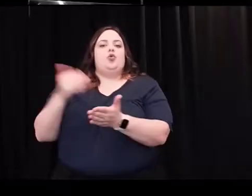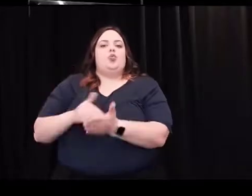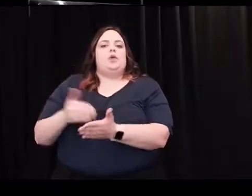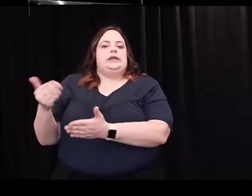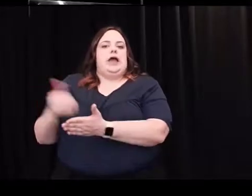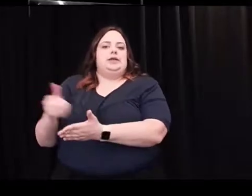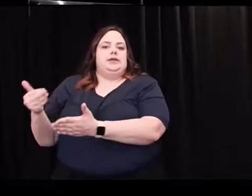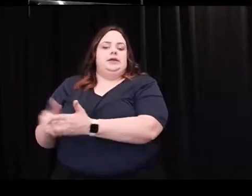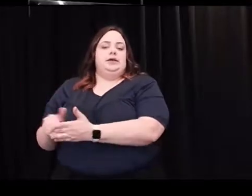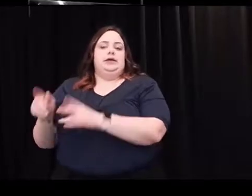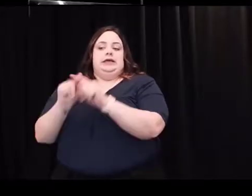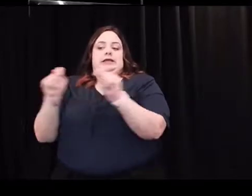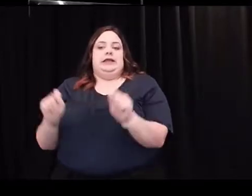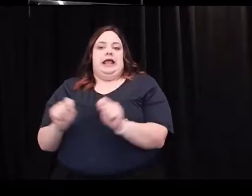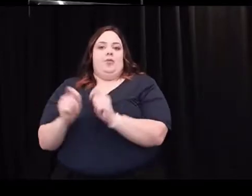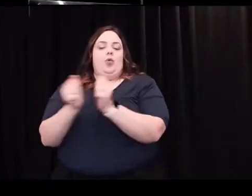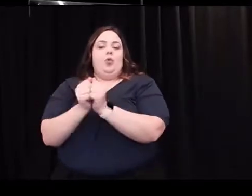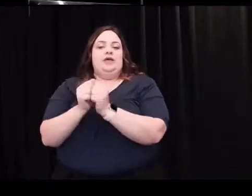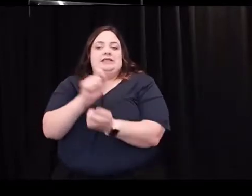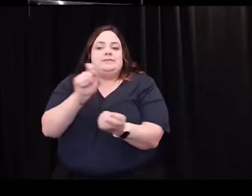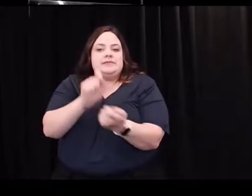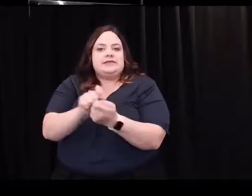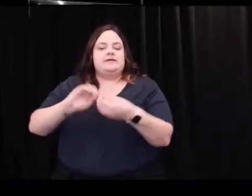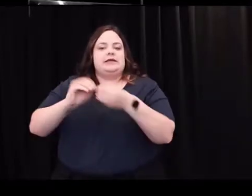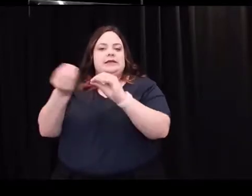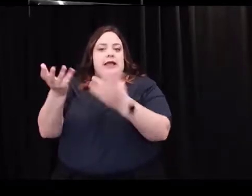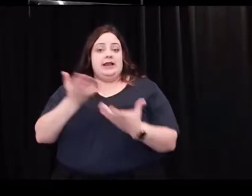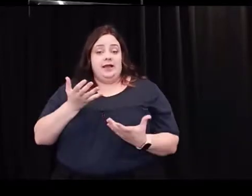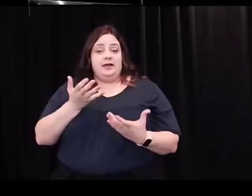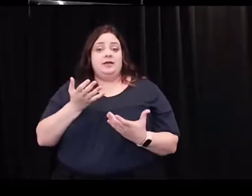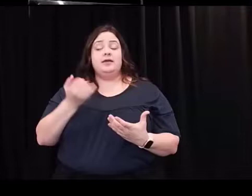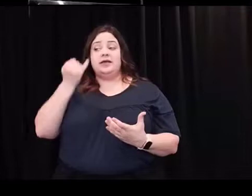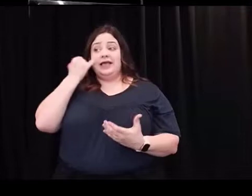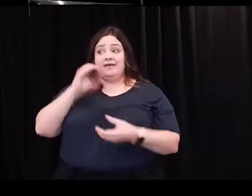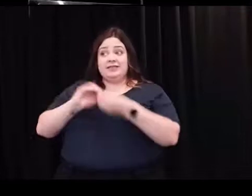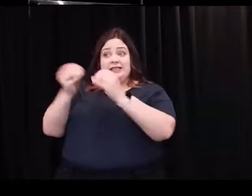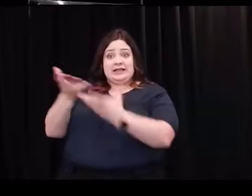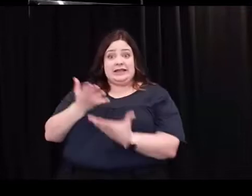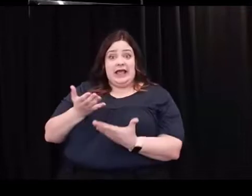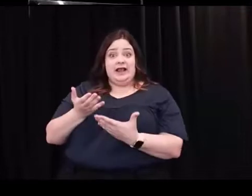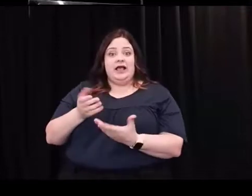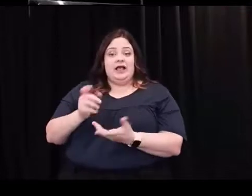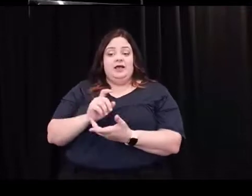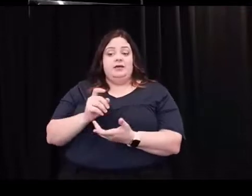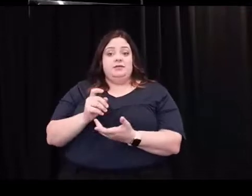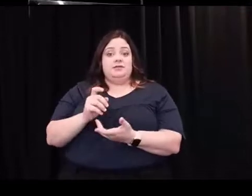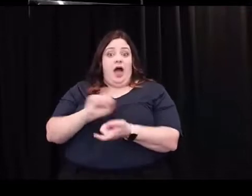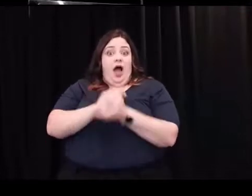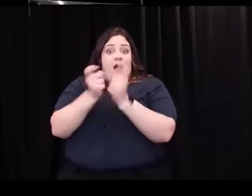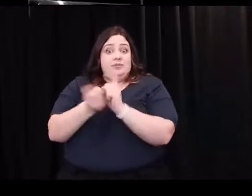of with the specific data. If that data updates frequently, then the other thing that you would